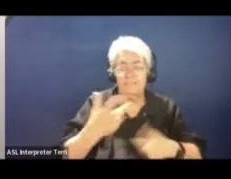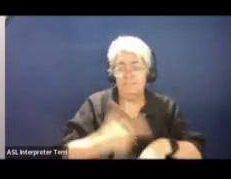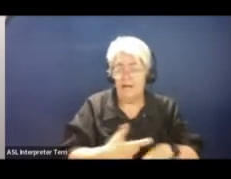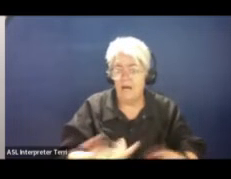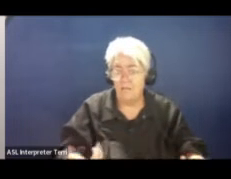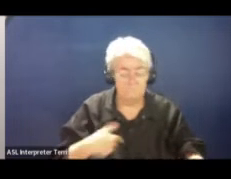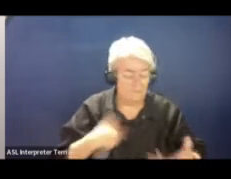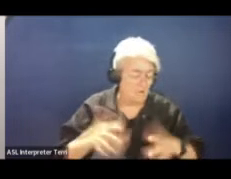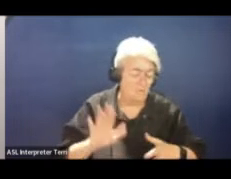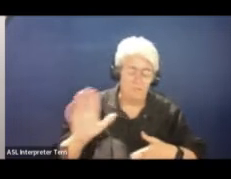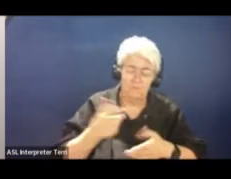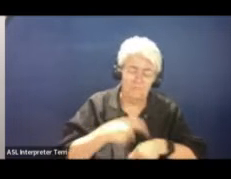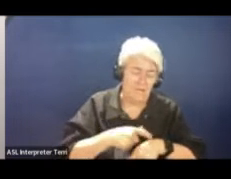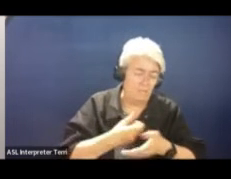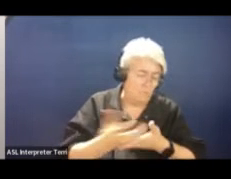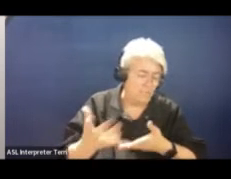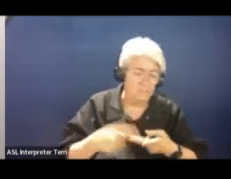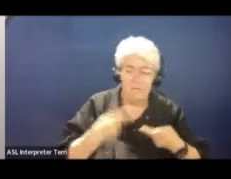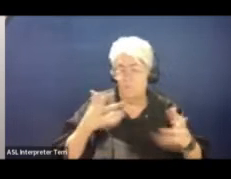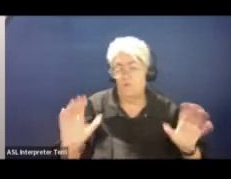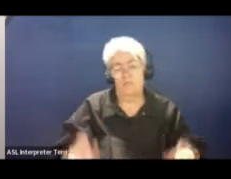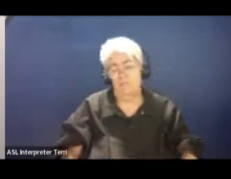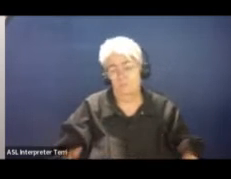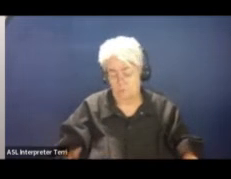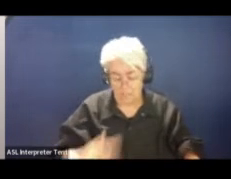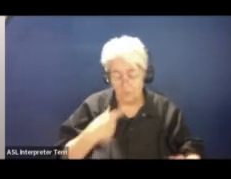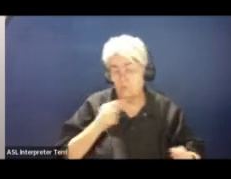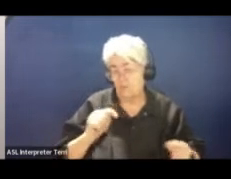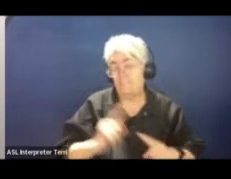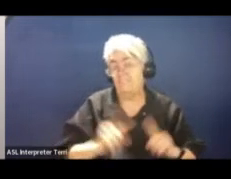waste your time, and I don't want to set you up for failure. Let's try a new strategy. And